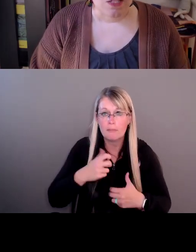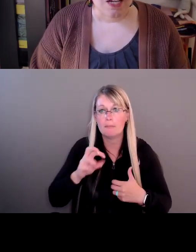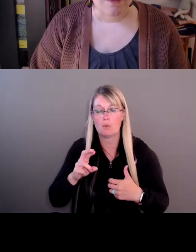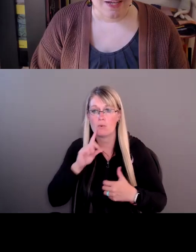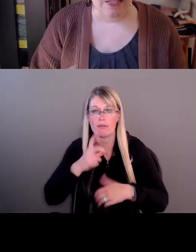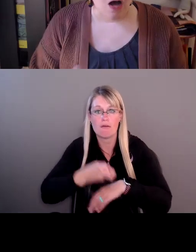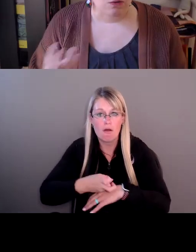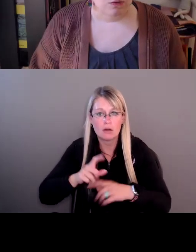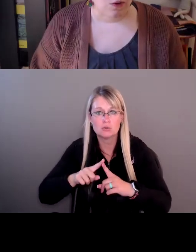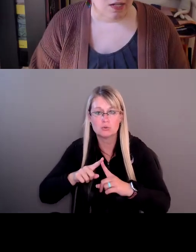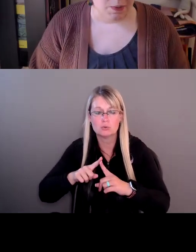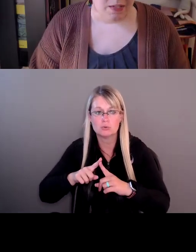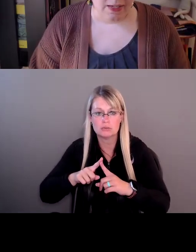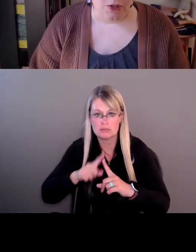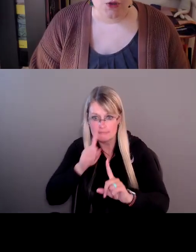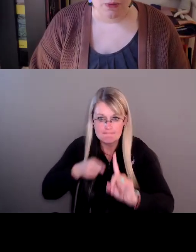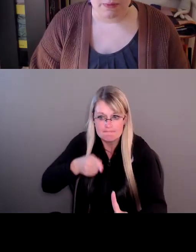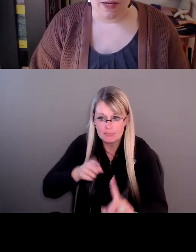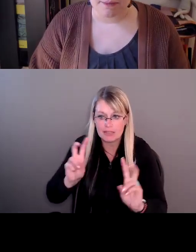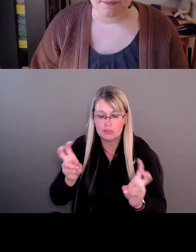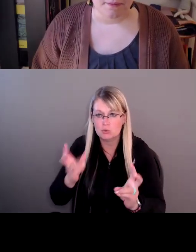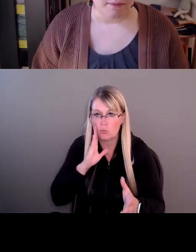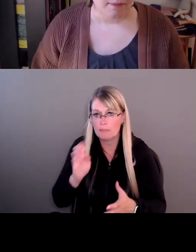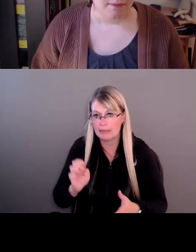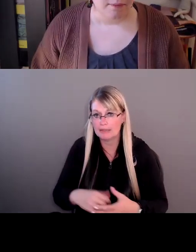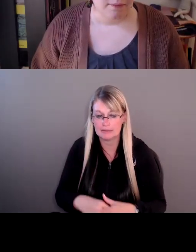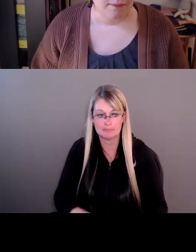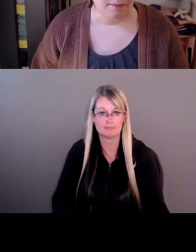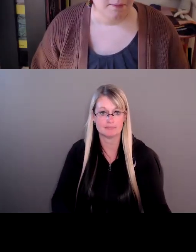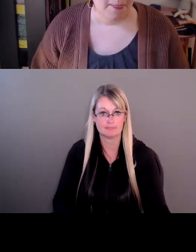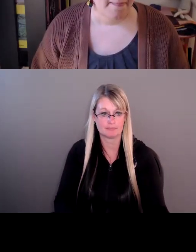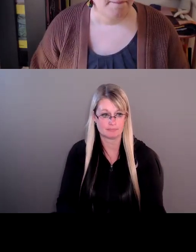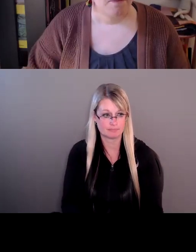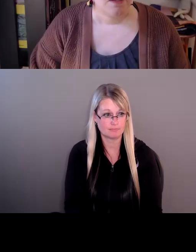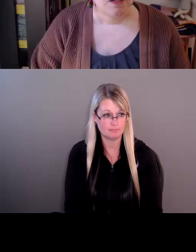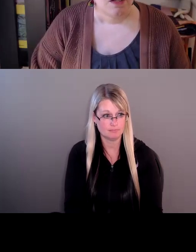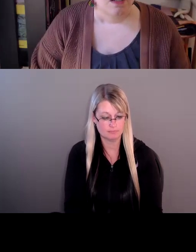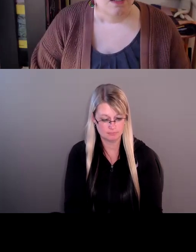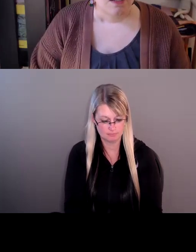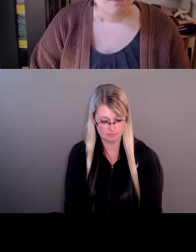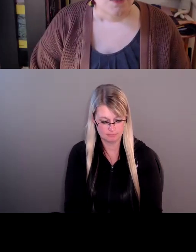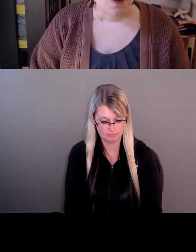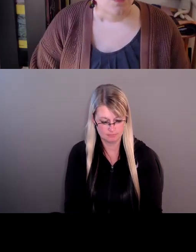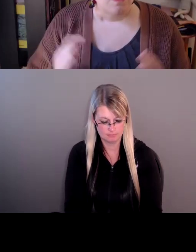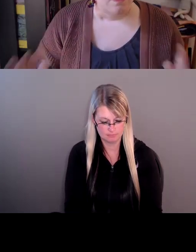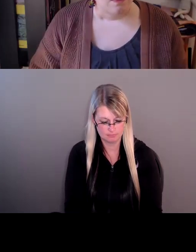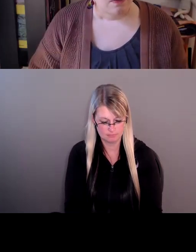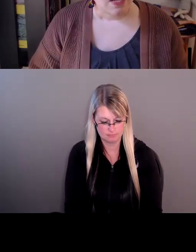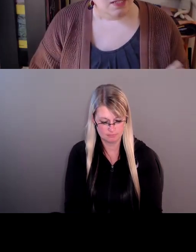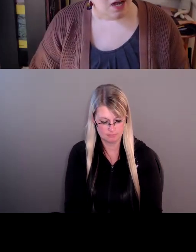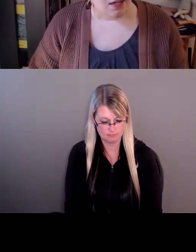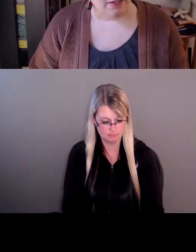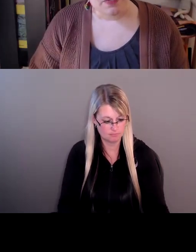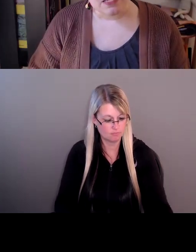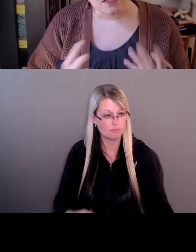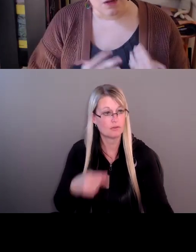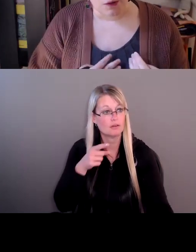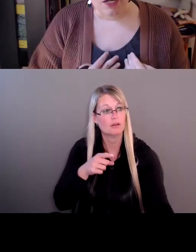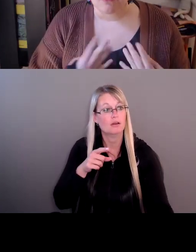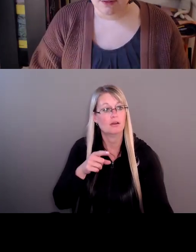to nail down what a specific issue might be. All so, that's a cognitive piece and we are going to